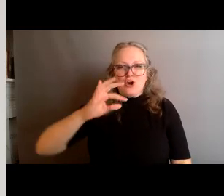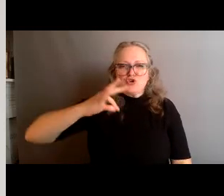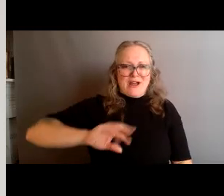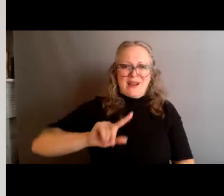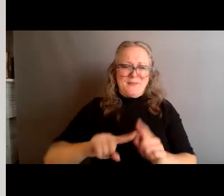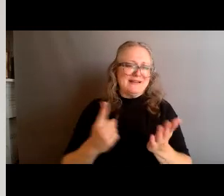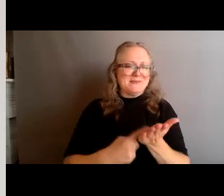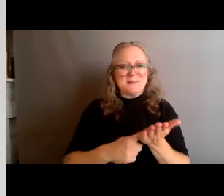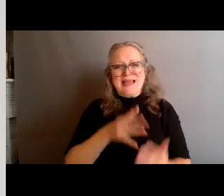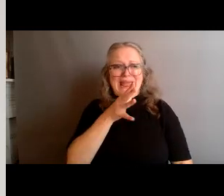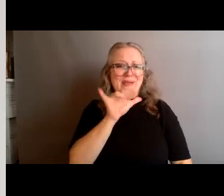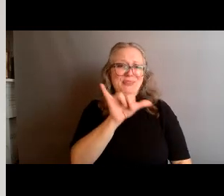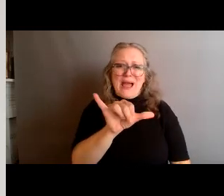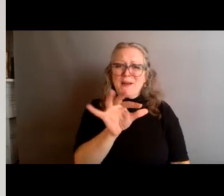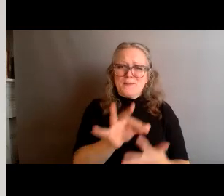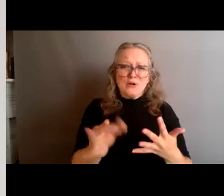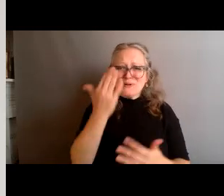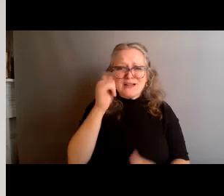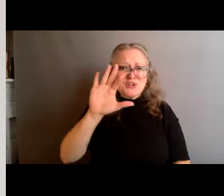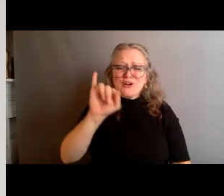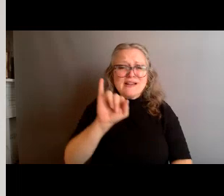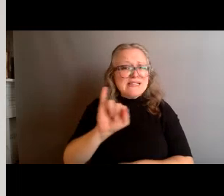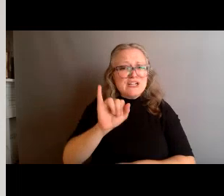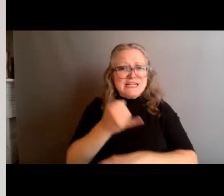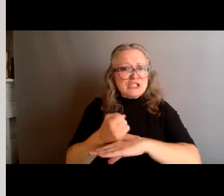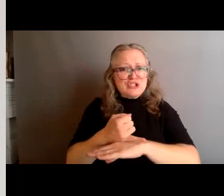way because the interest rates are high. But we'll we can usually find somebody